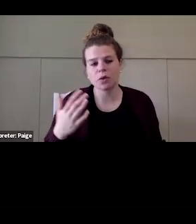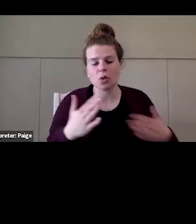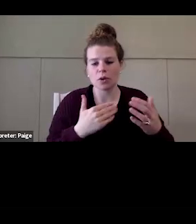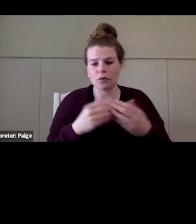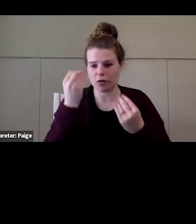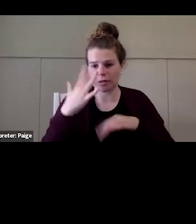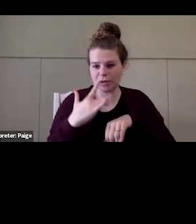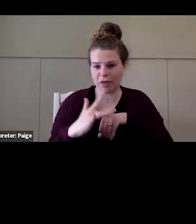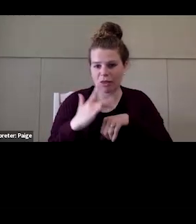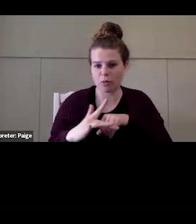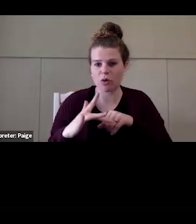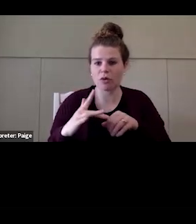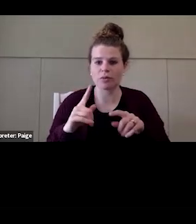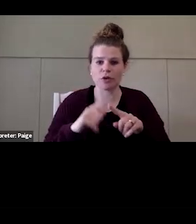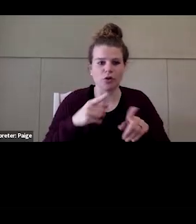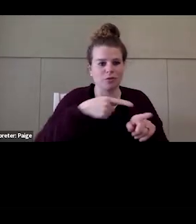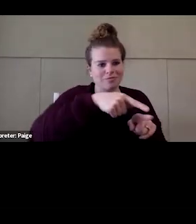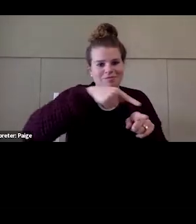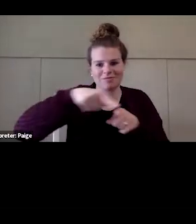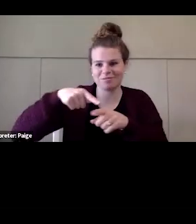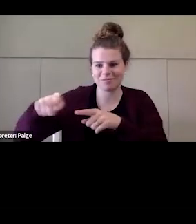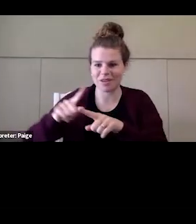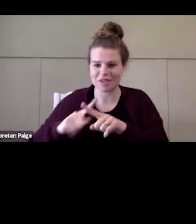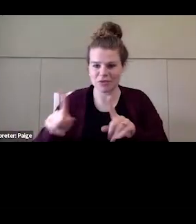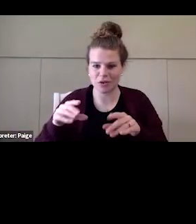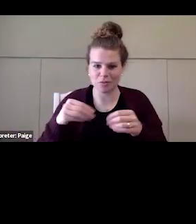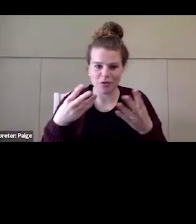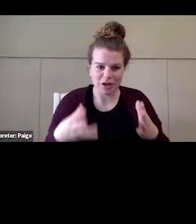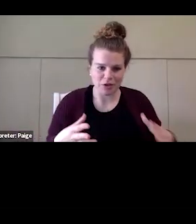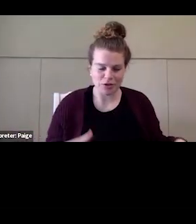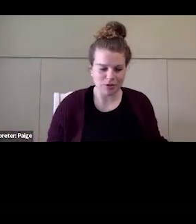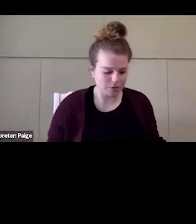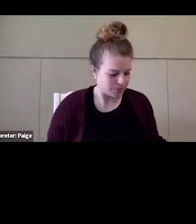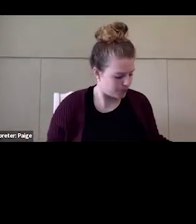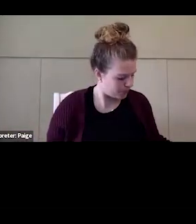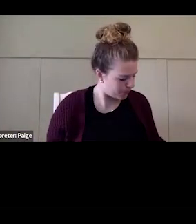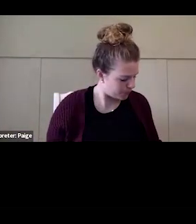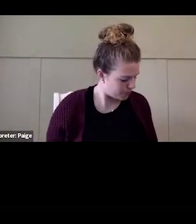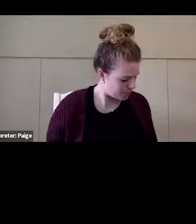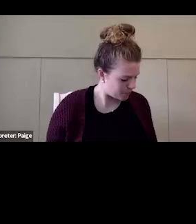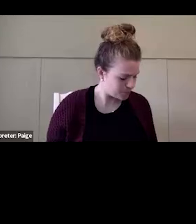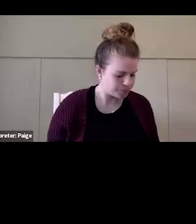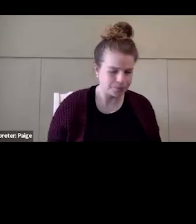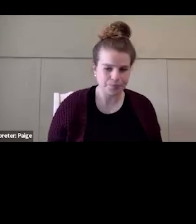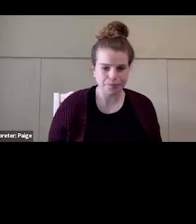through our different providers and so there were some challenges.